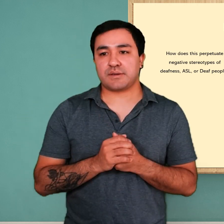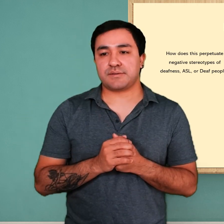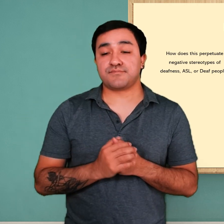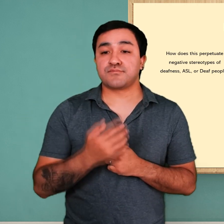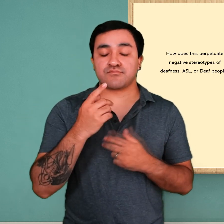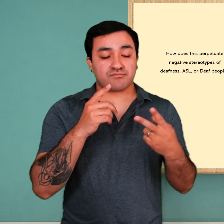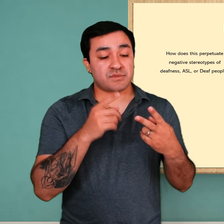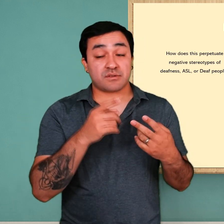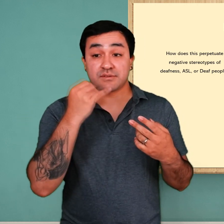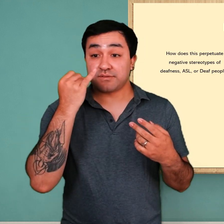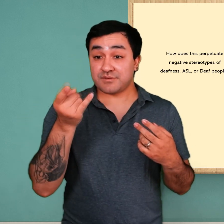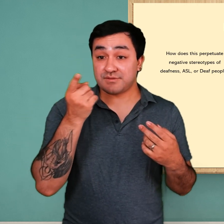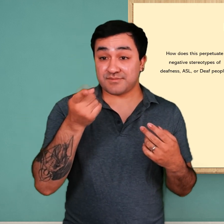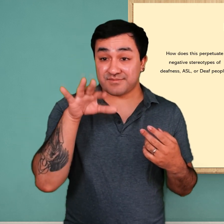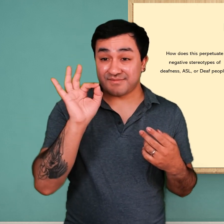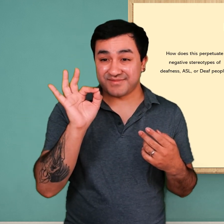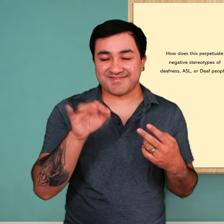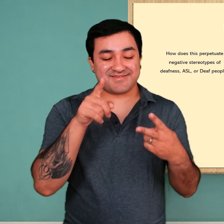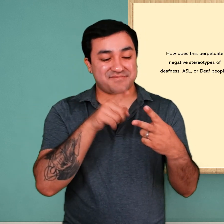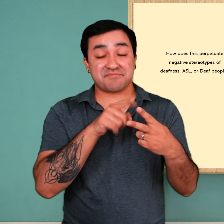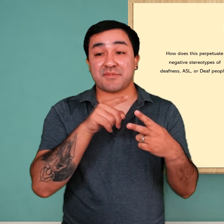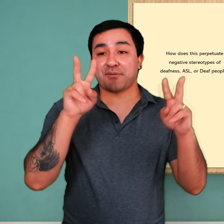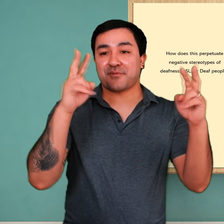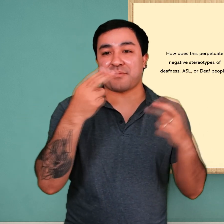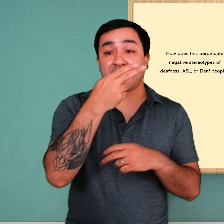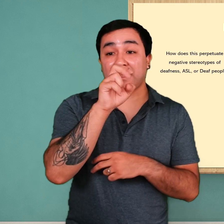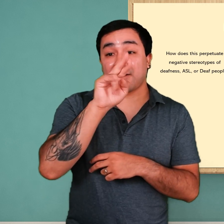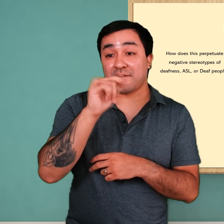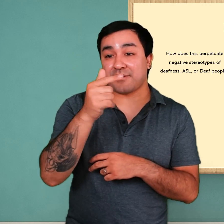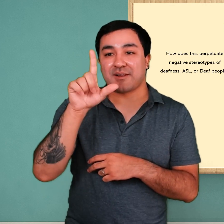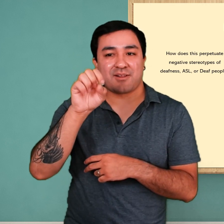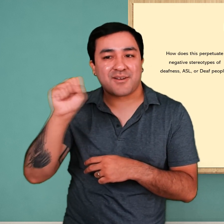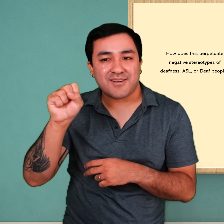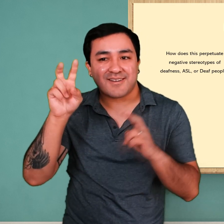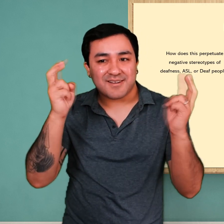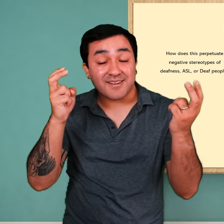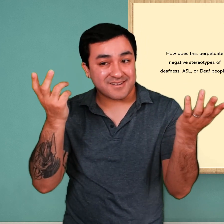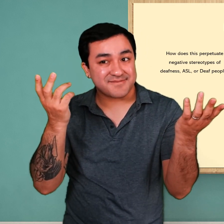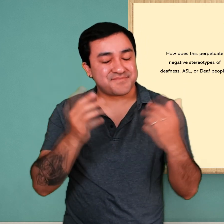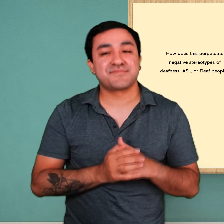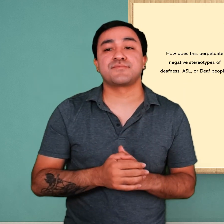One is the phrase “hearing loss.” Deaf and Hard-of-Hearing people use the words Deaf